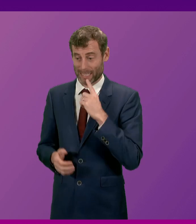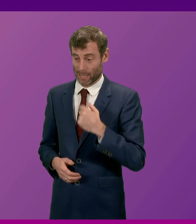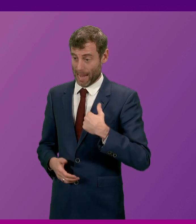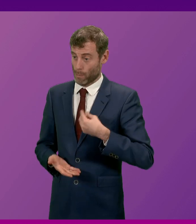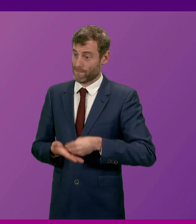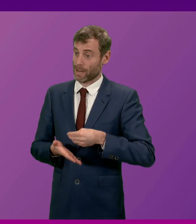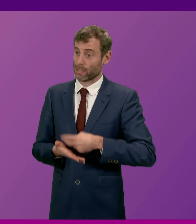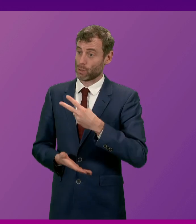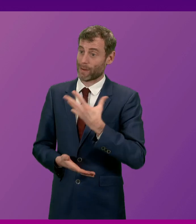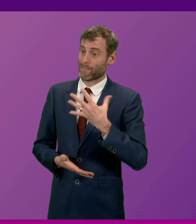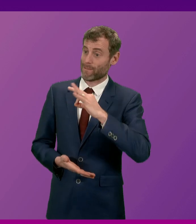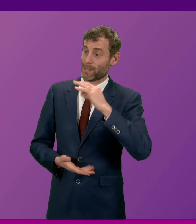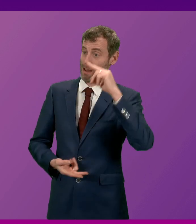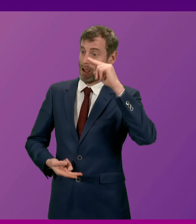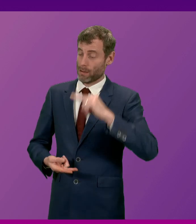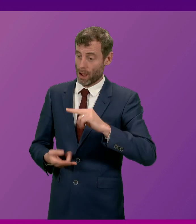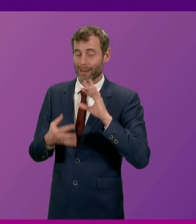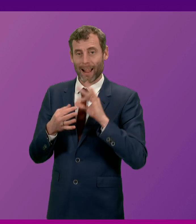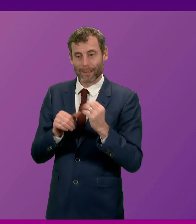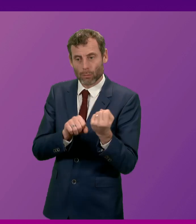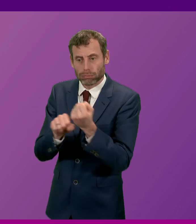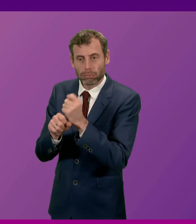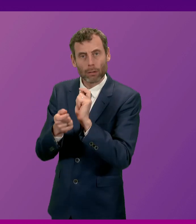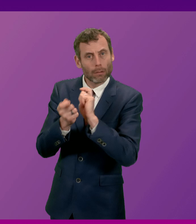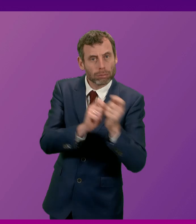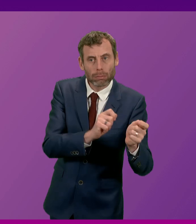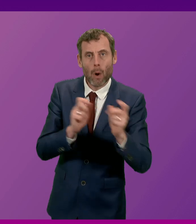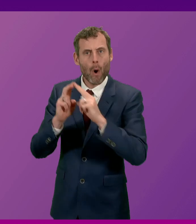aid and adaptation budget this year. Will the First Minister investigate Mr